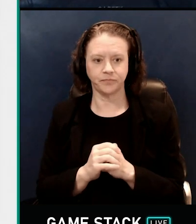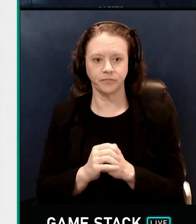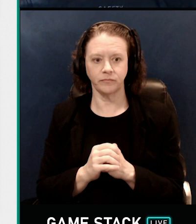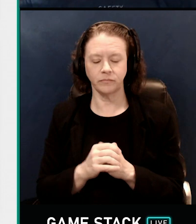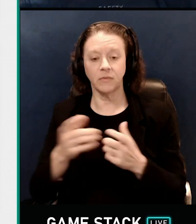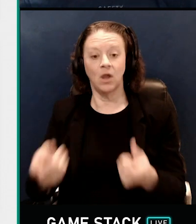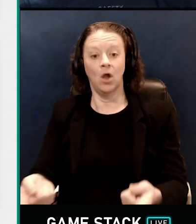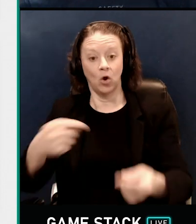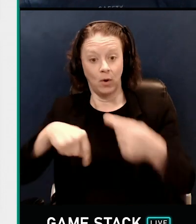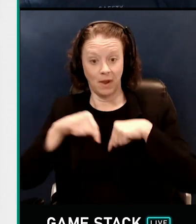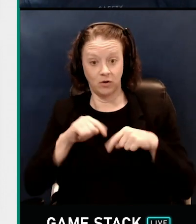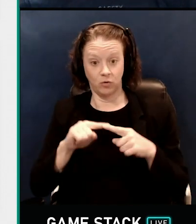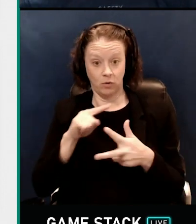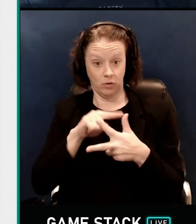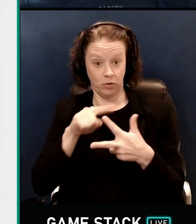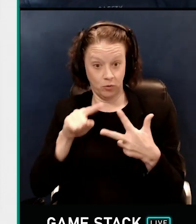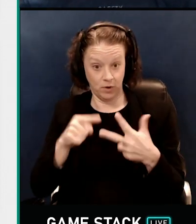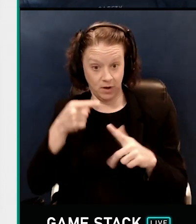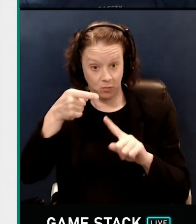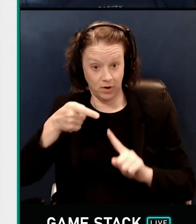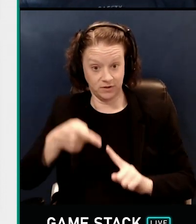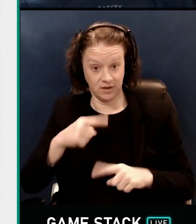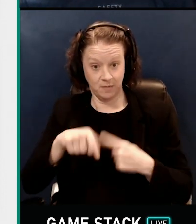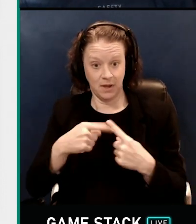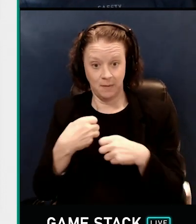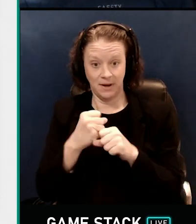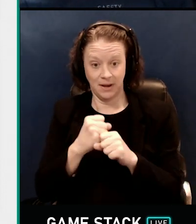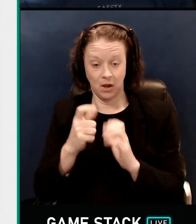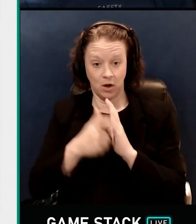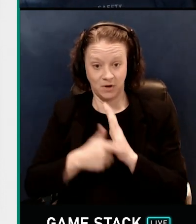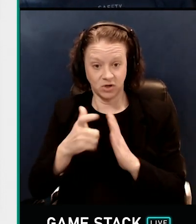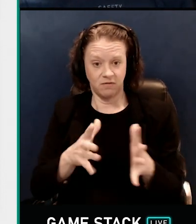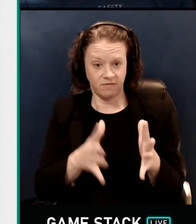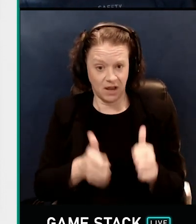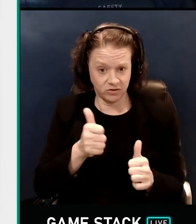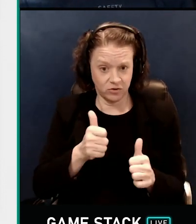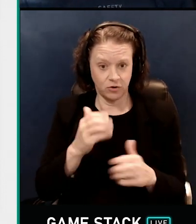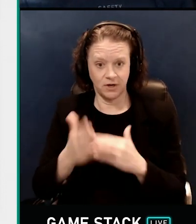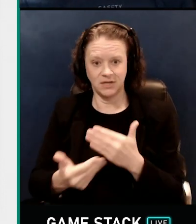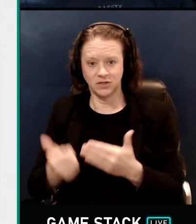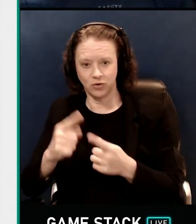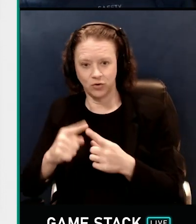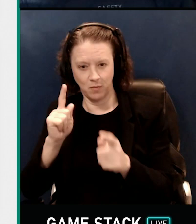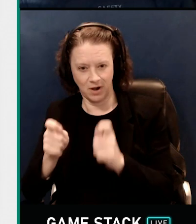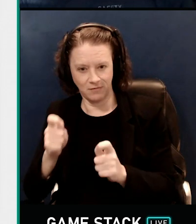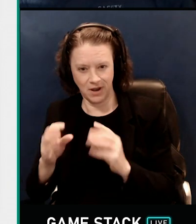So bring it back to the three points about making automation faster, easier to modify, and more reliable.